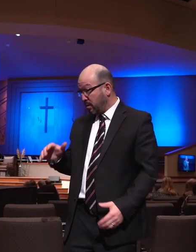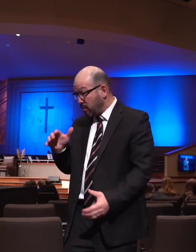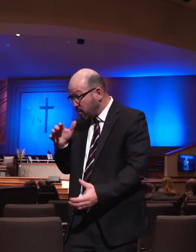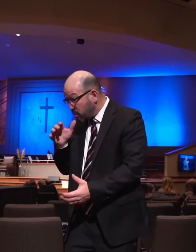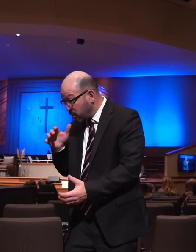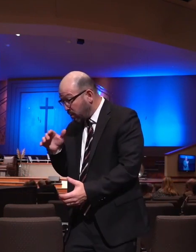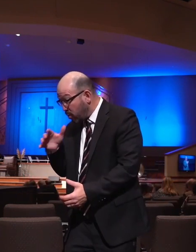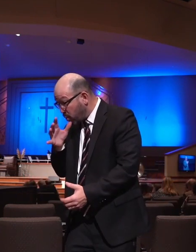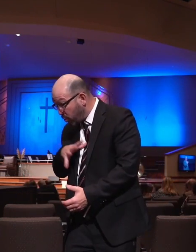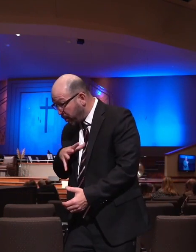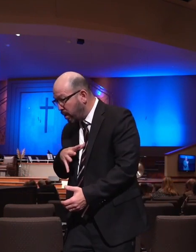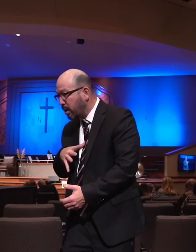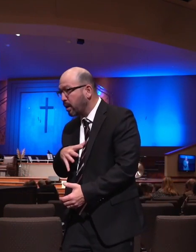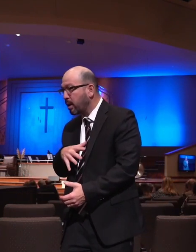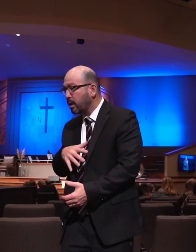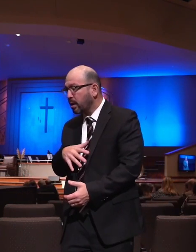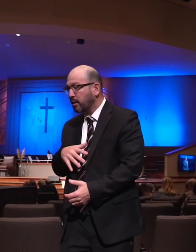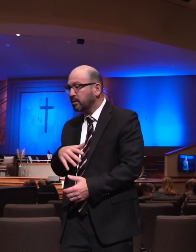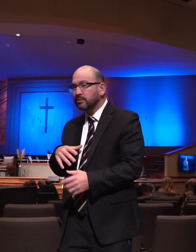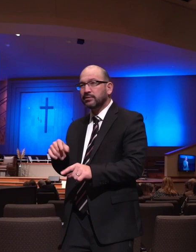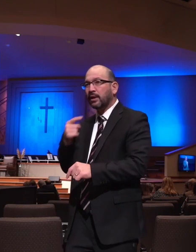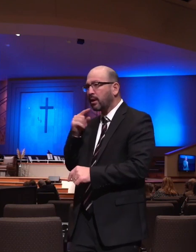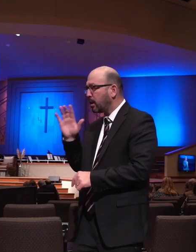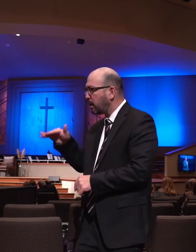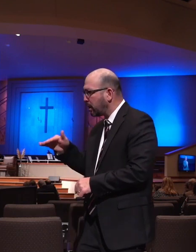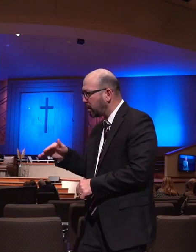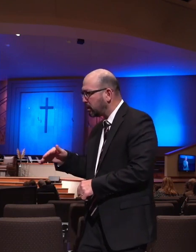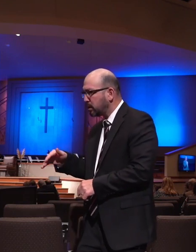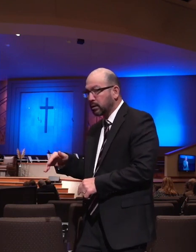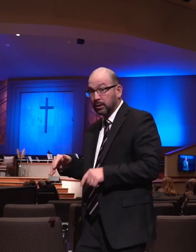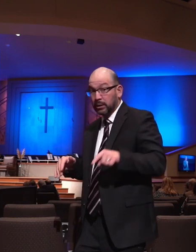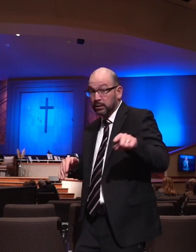this prophet Elisha he's got a connection with the true God and I'm